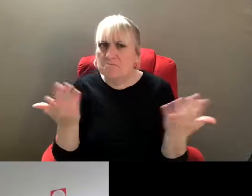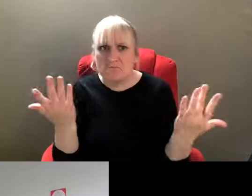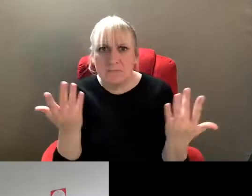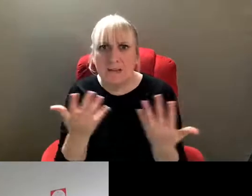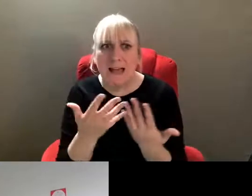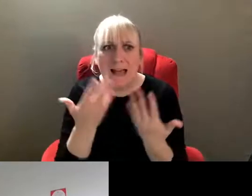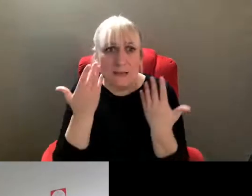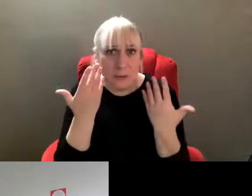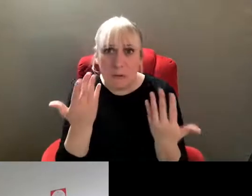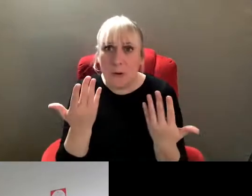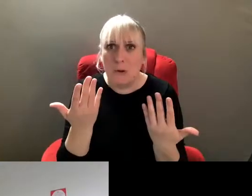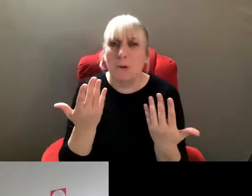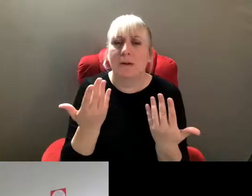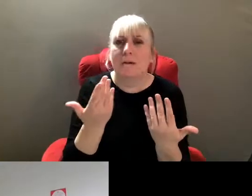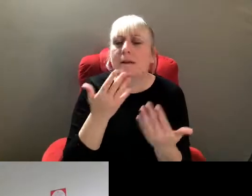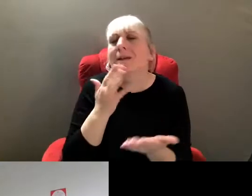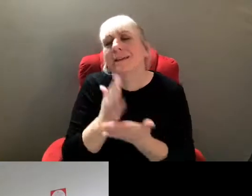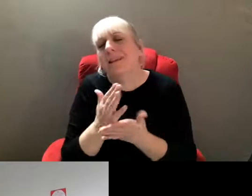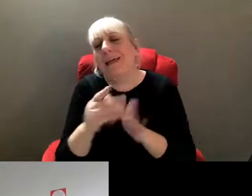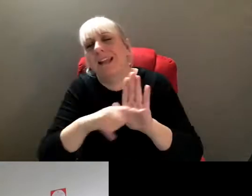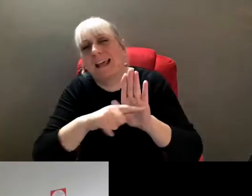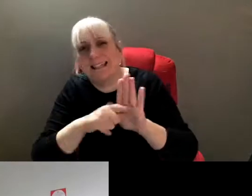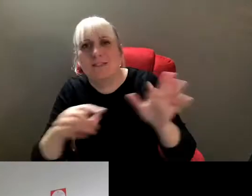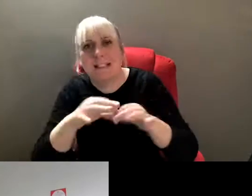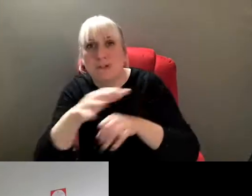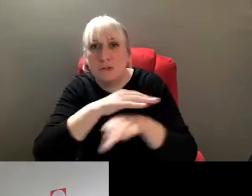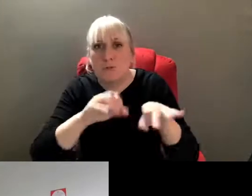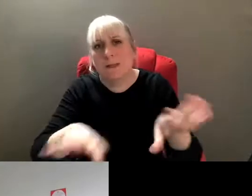those downsides of social media but for me i found it really helpful in connecting with the